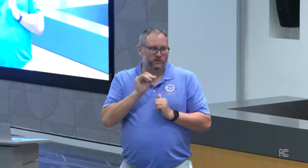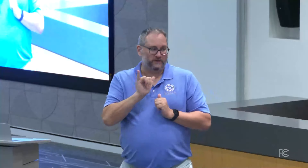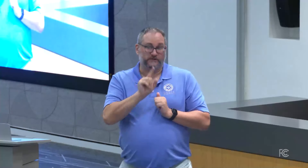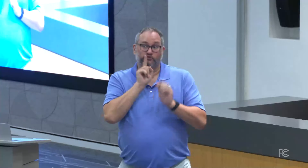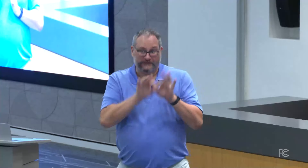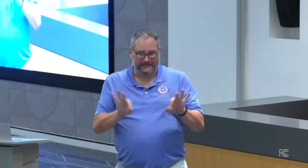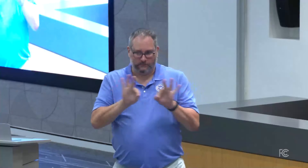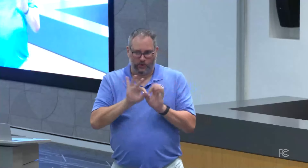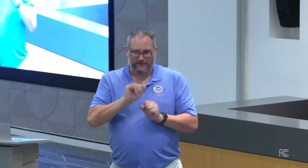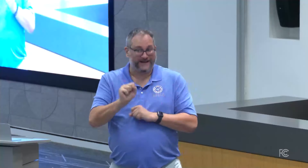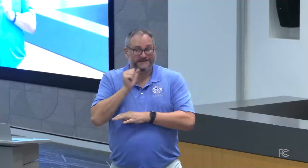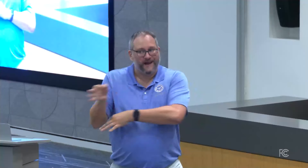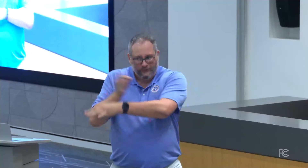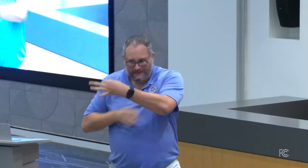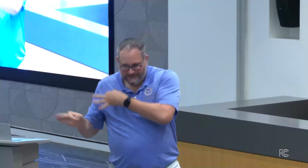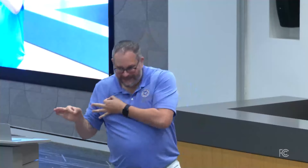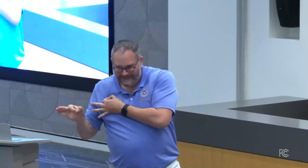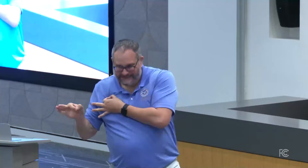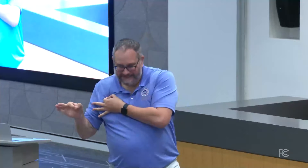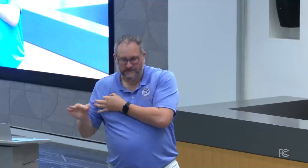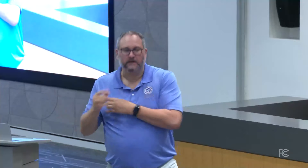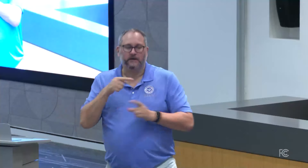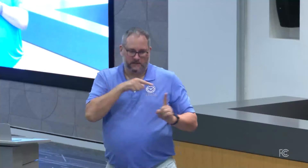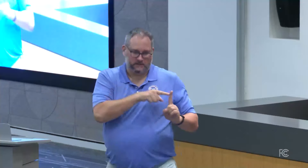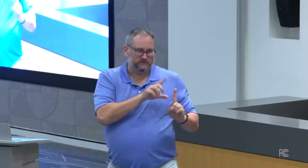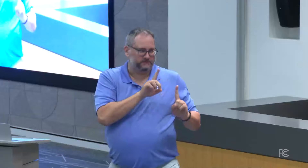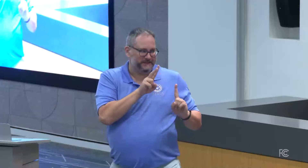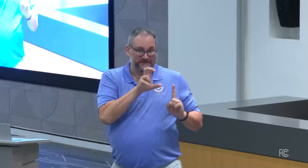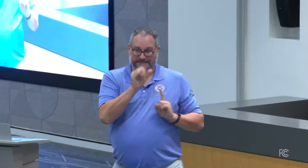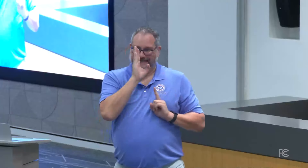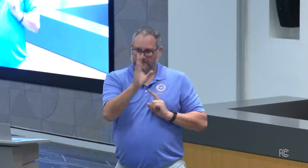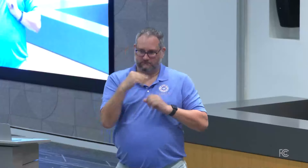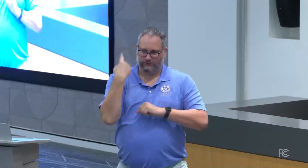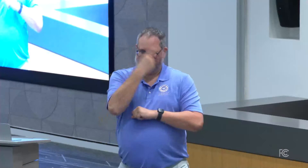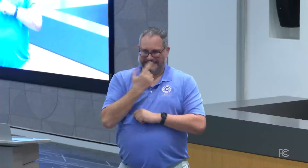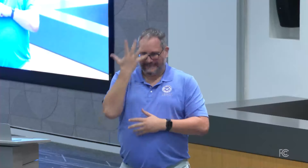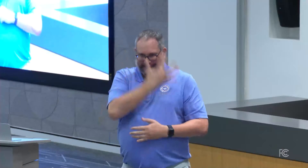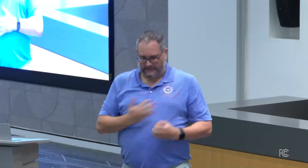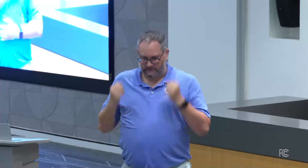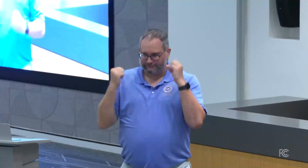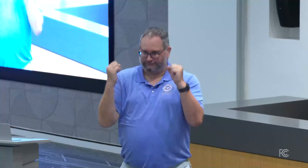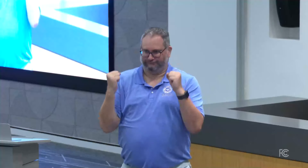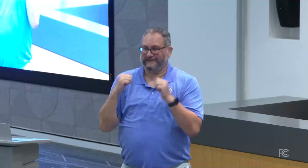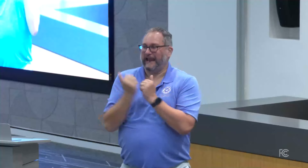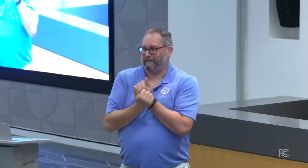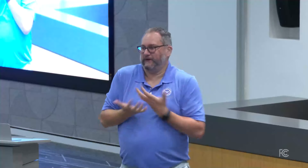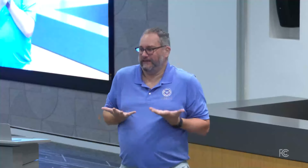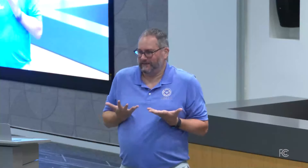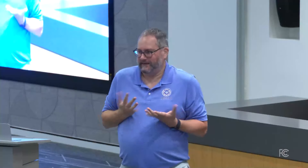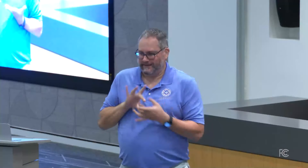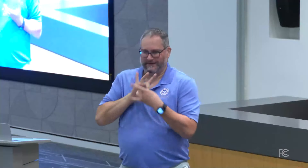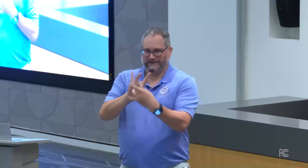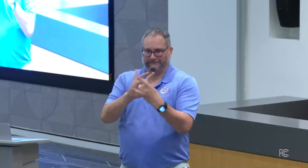ANNMARIE, IT'S JUST NOT THERE YET YOU MIGHT HAVE THE SIGNING ASPECT OF IT BUT YOU'RE STILL MISSING THE NON-MANUALS AND FACIAL